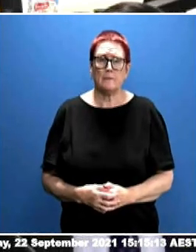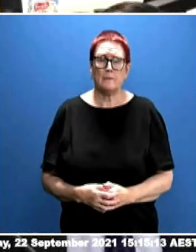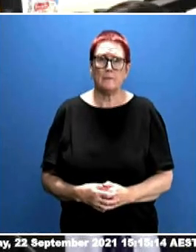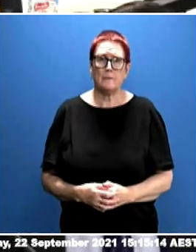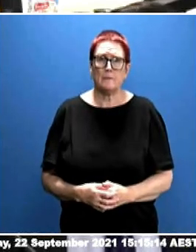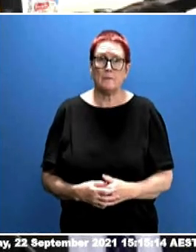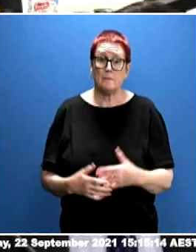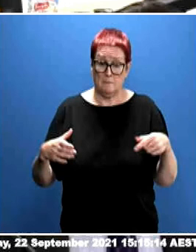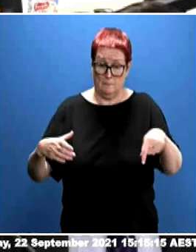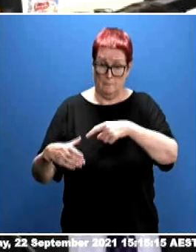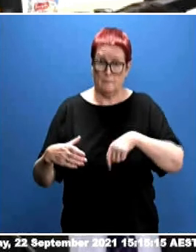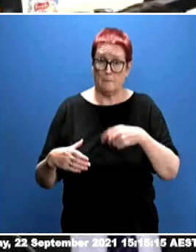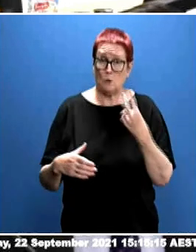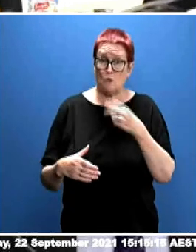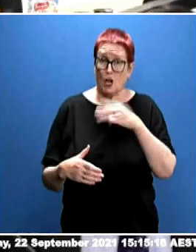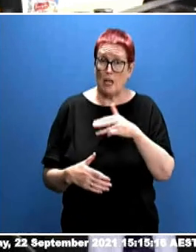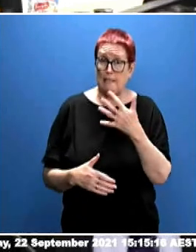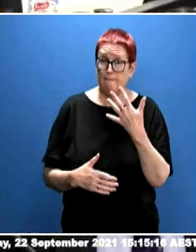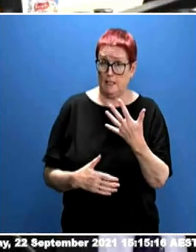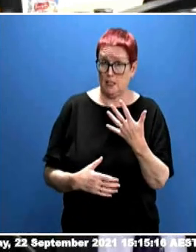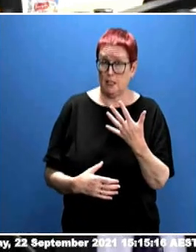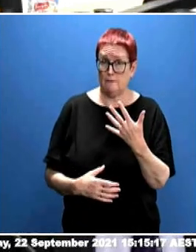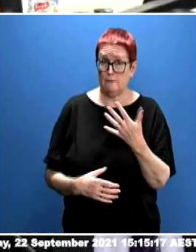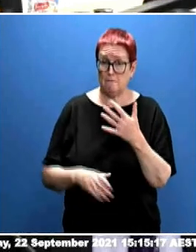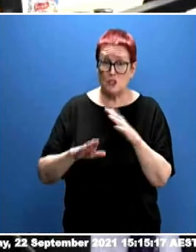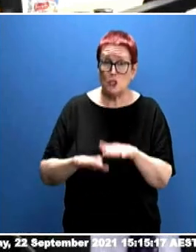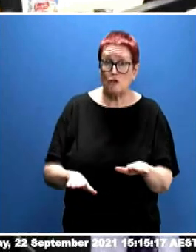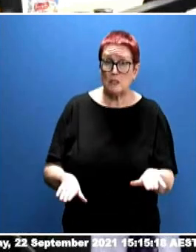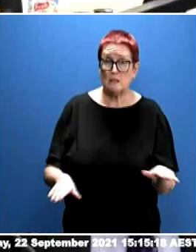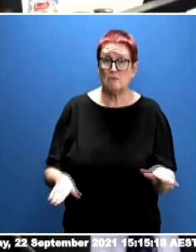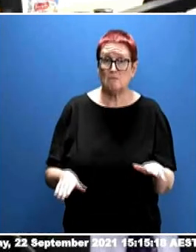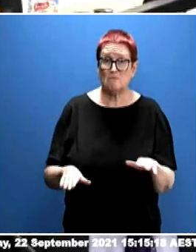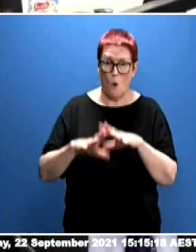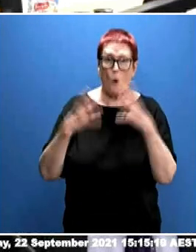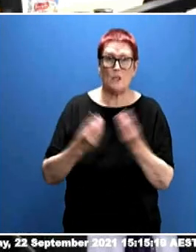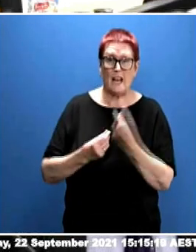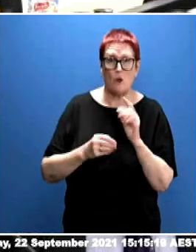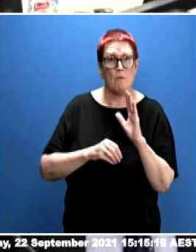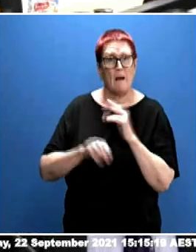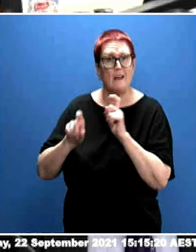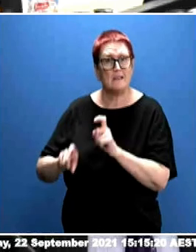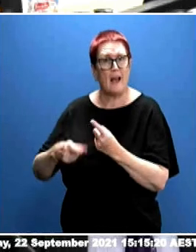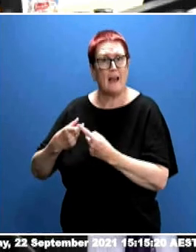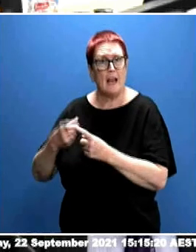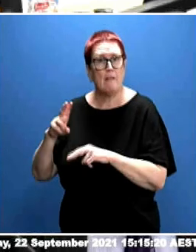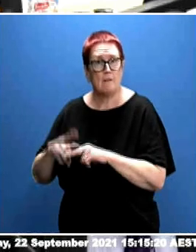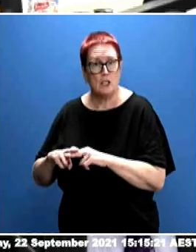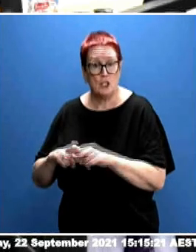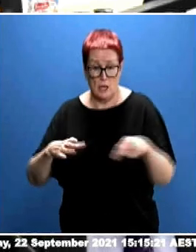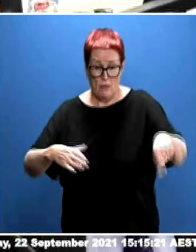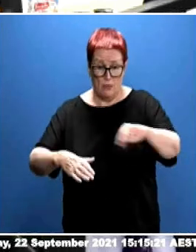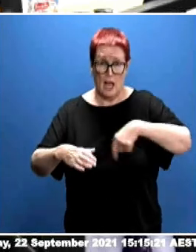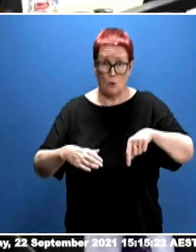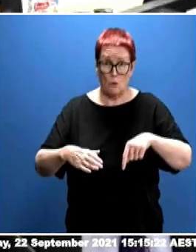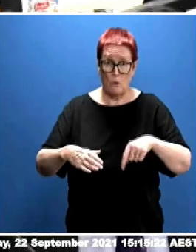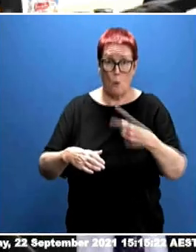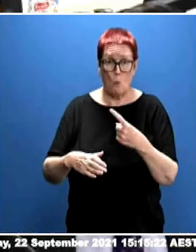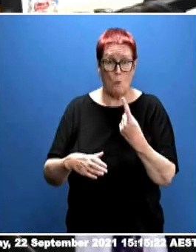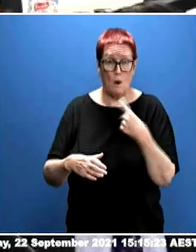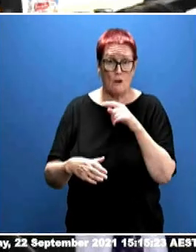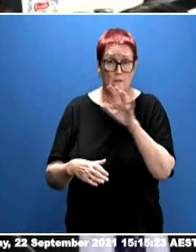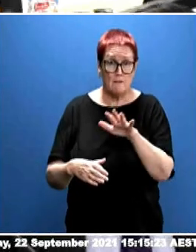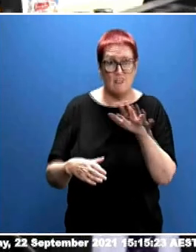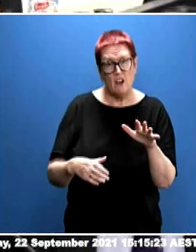295 children in total, 155 of those --- that is 48 plus 107 ---